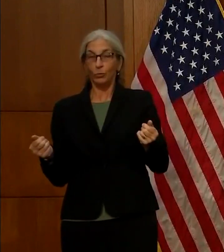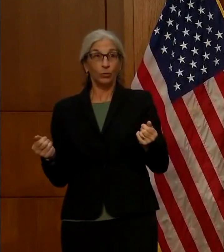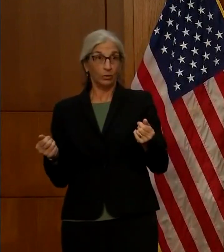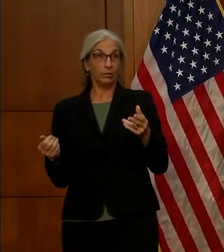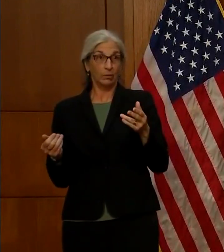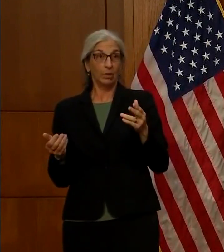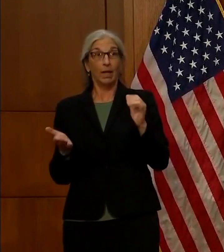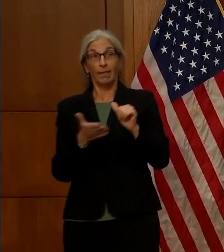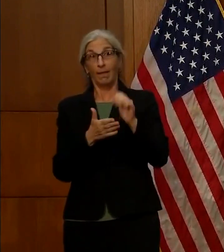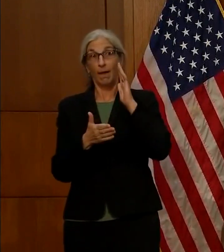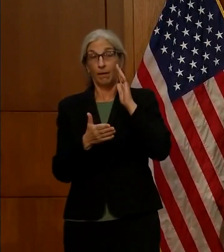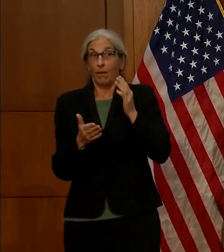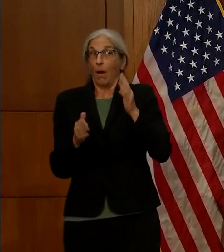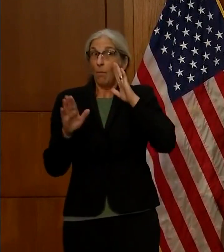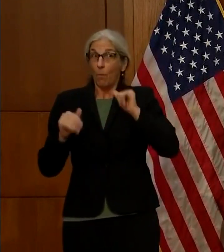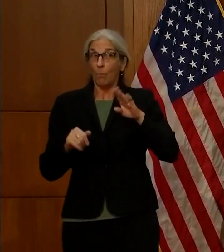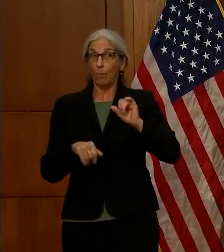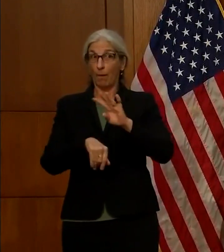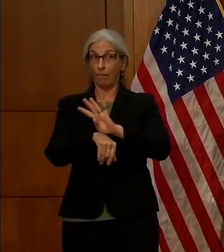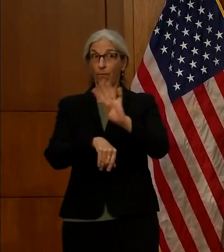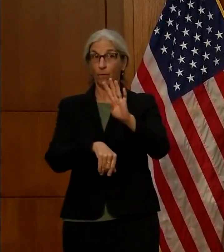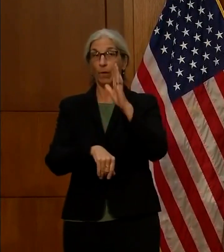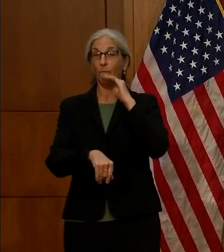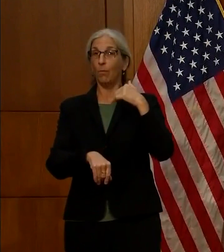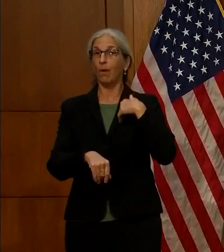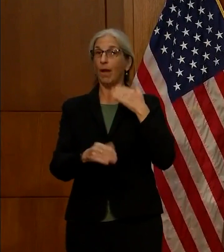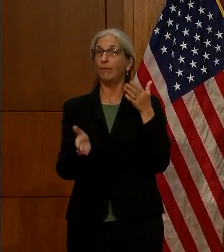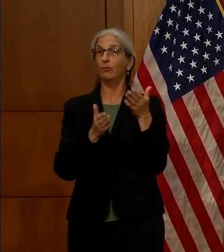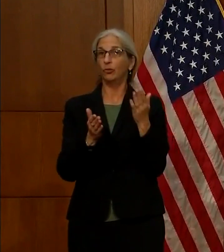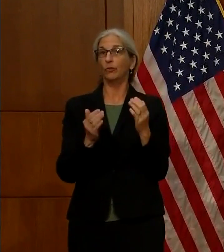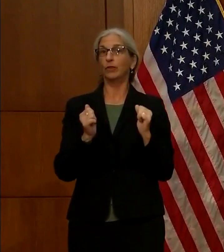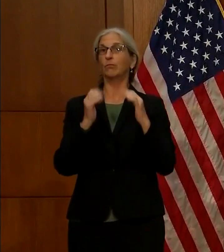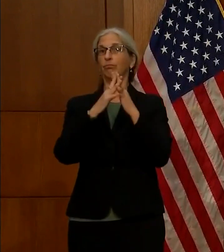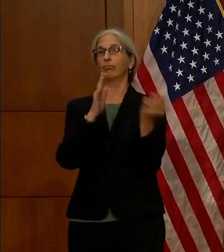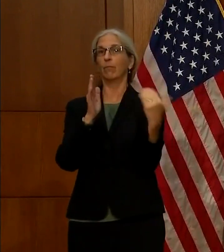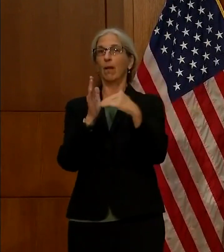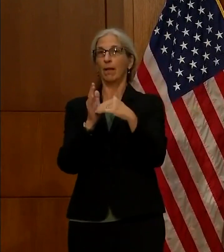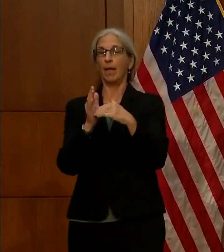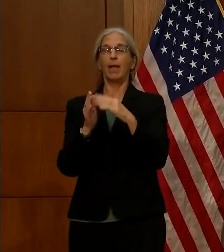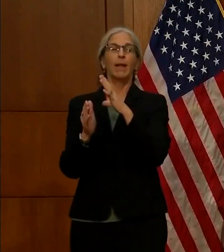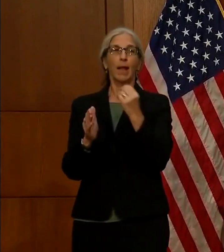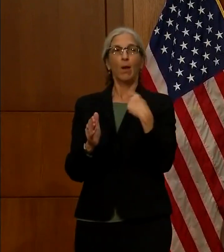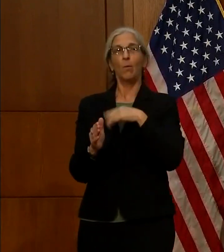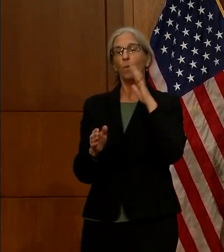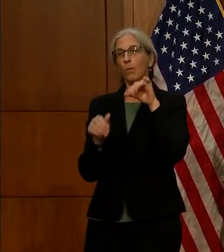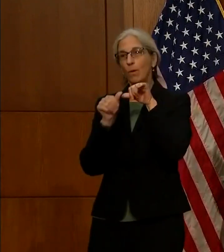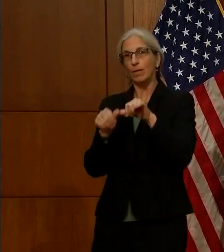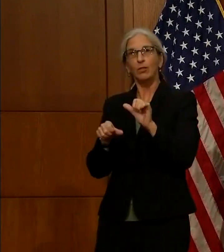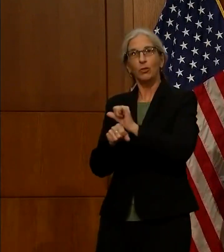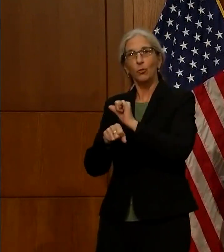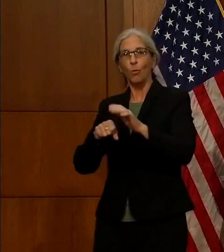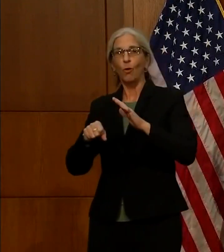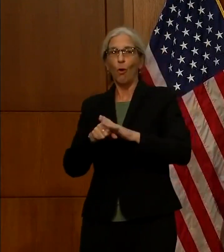SOLUTION IN PLACE- BY FOUR PM THAT WILL BRING OUR SERVICES BACK ONLINE WELL FOR EYES AND